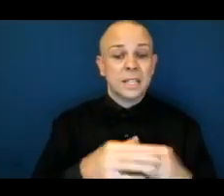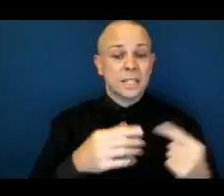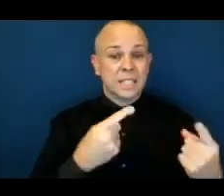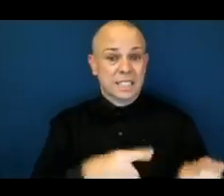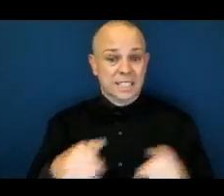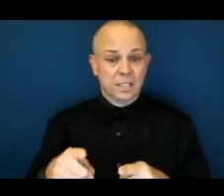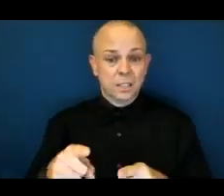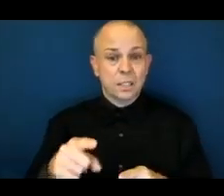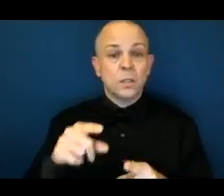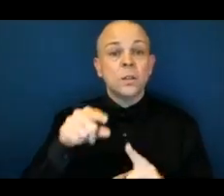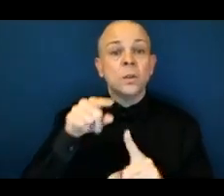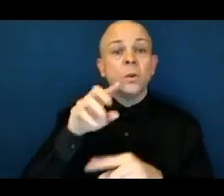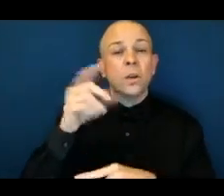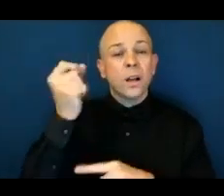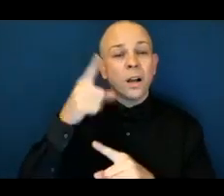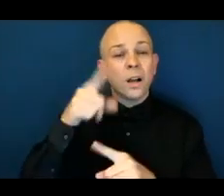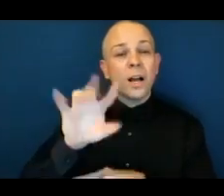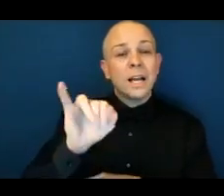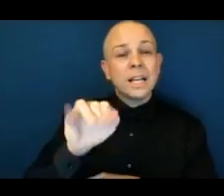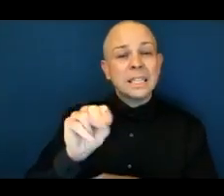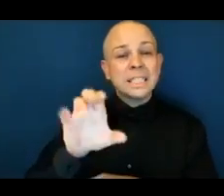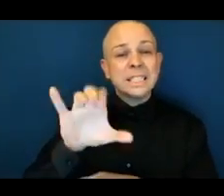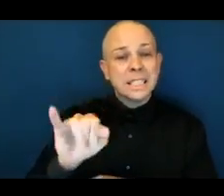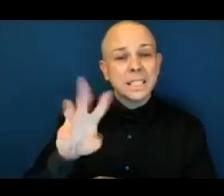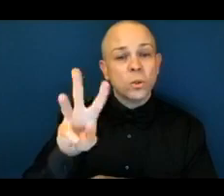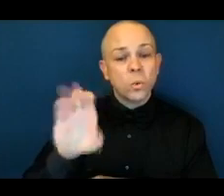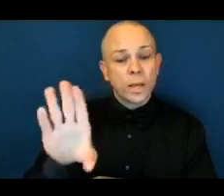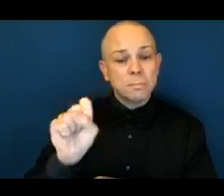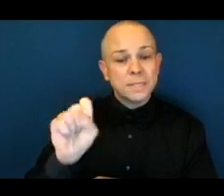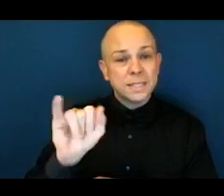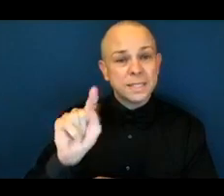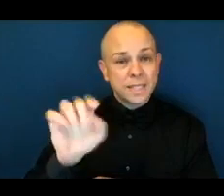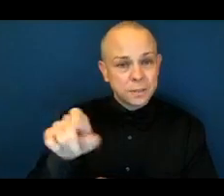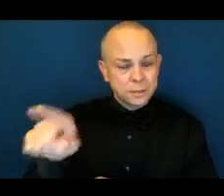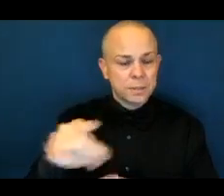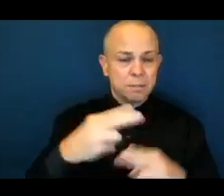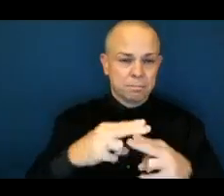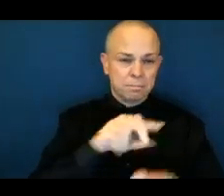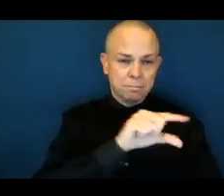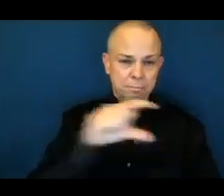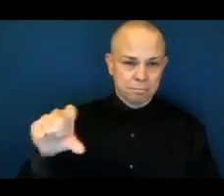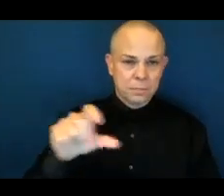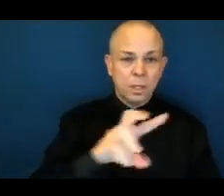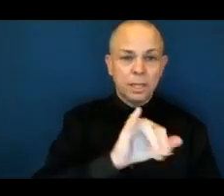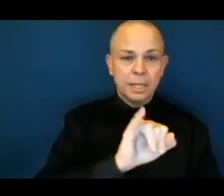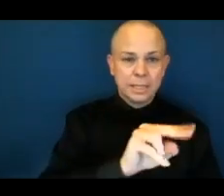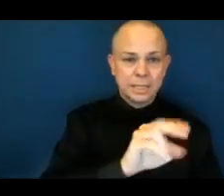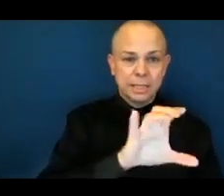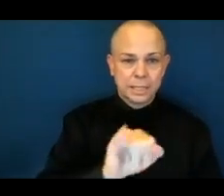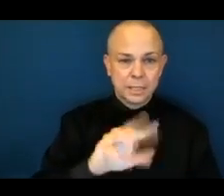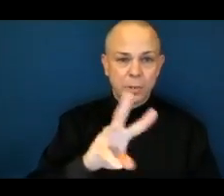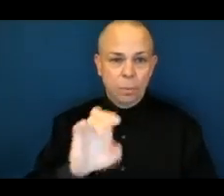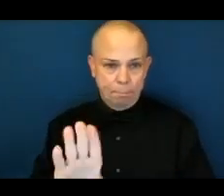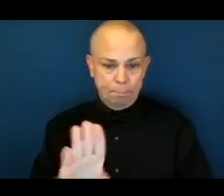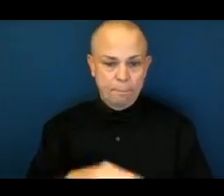can find our phone number on there as well as other updates to other social media sites where these videos will be available.